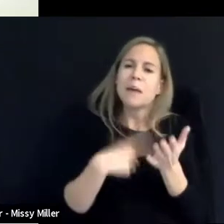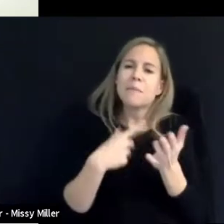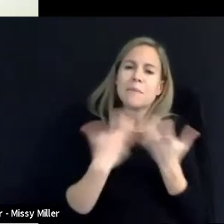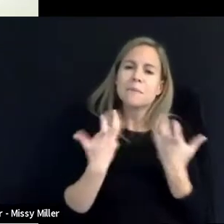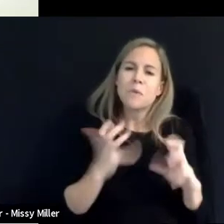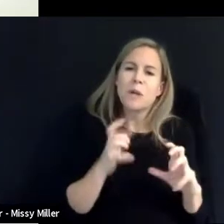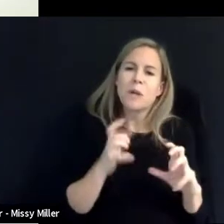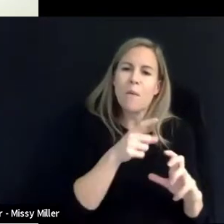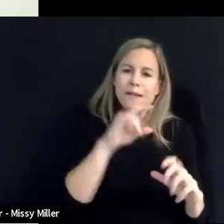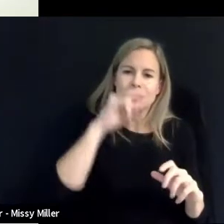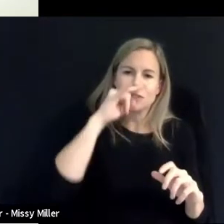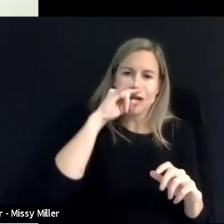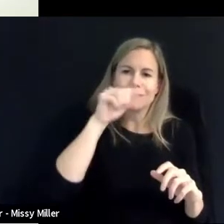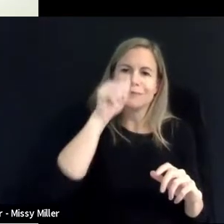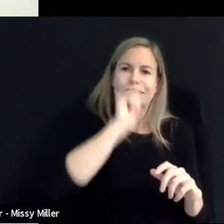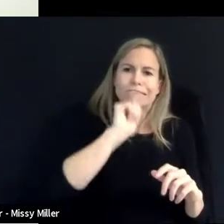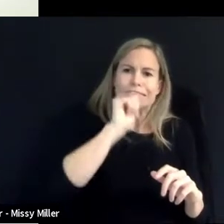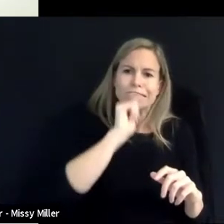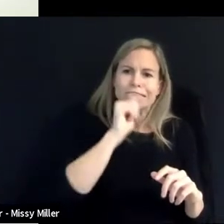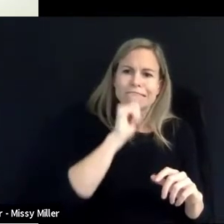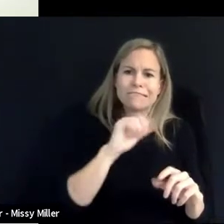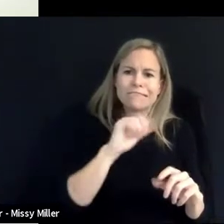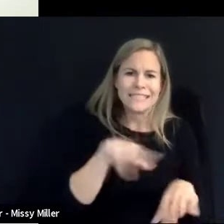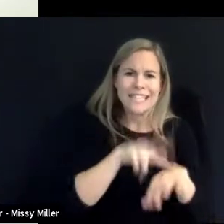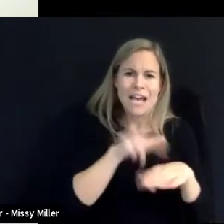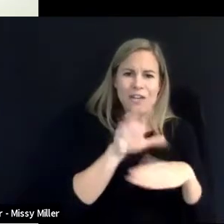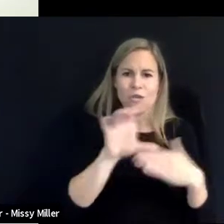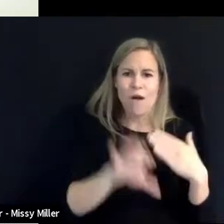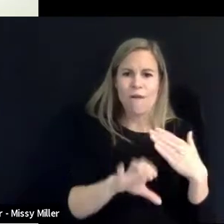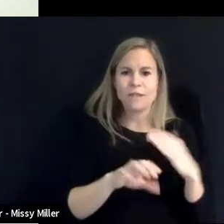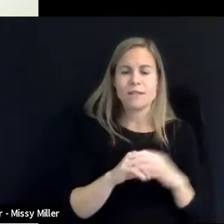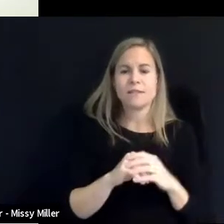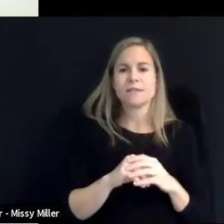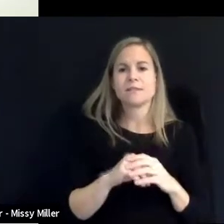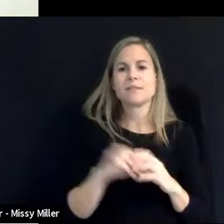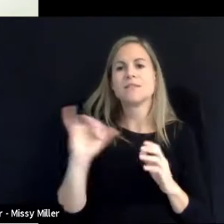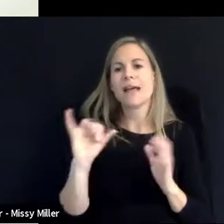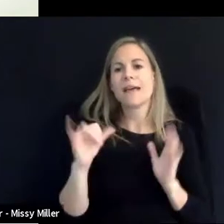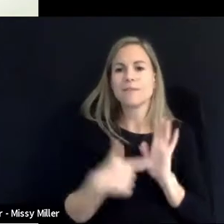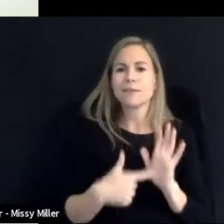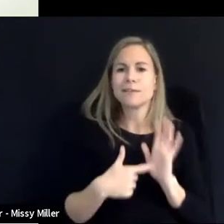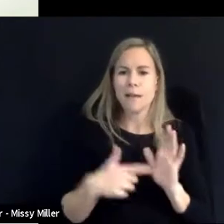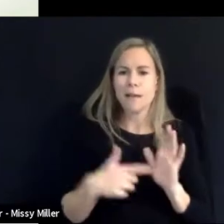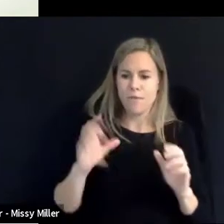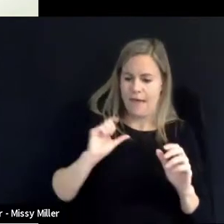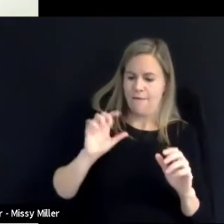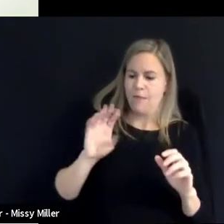And our kids are special cases, many of the times we can't, like the kid pulls their gastrostomy button out. And sometimes that's natural consequence,